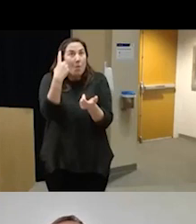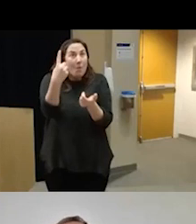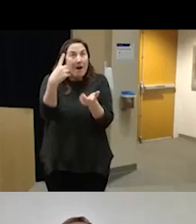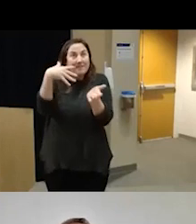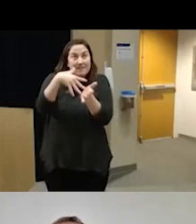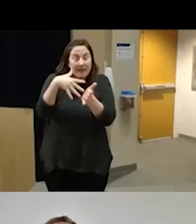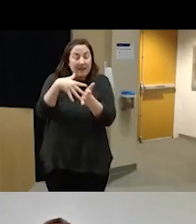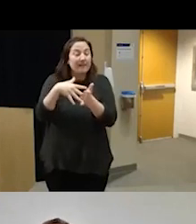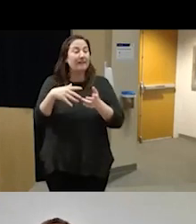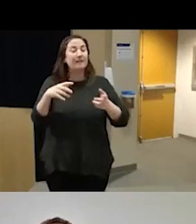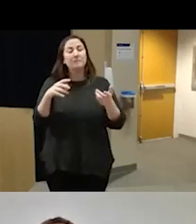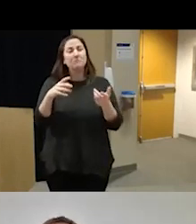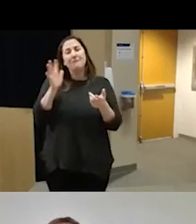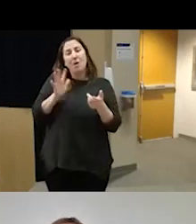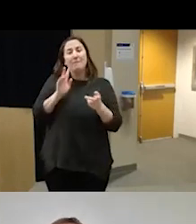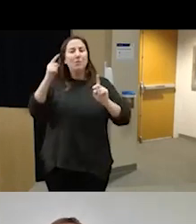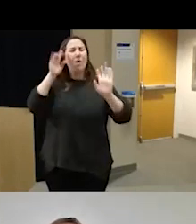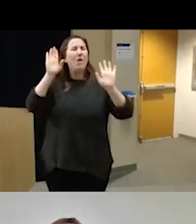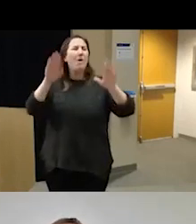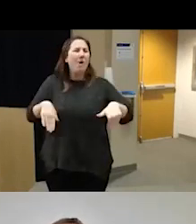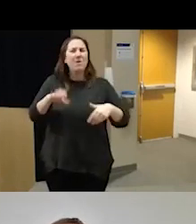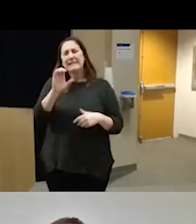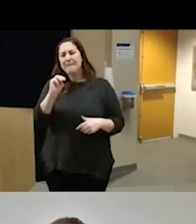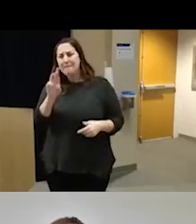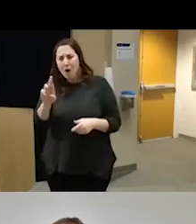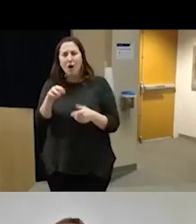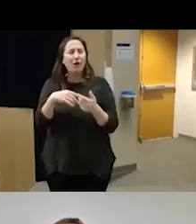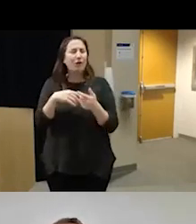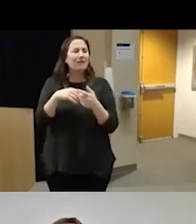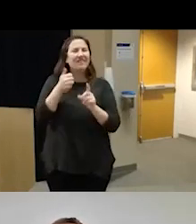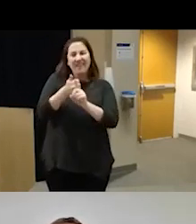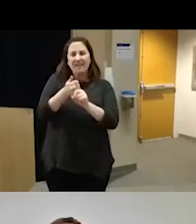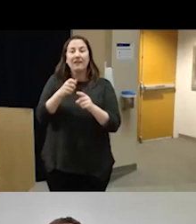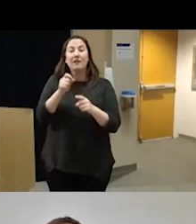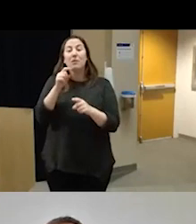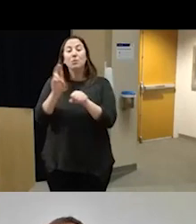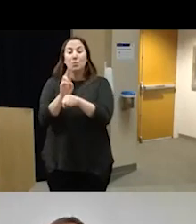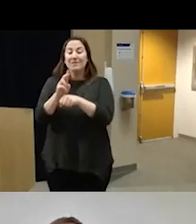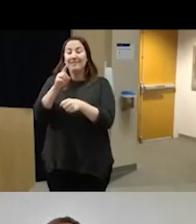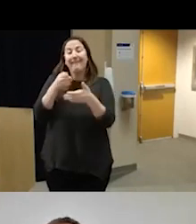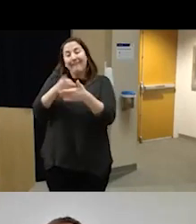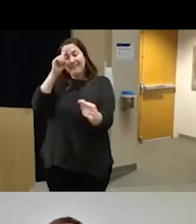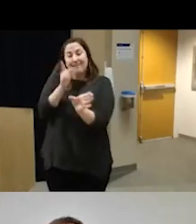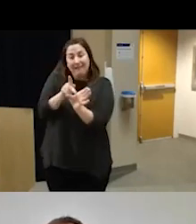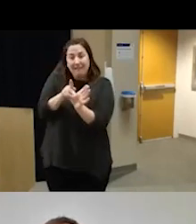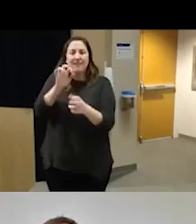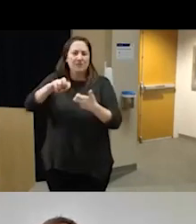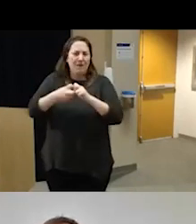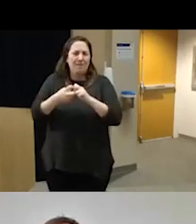thought that oh metabolic syndrome. Antipsychotics, this is a problem and people with schizophrenia.